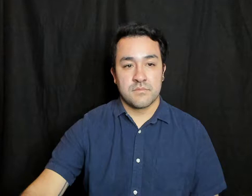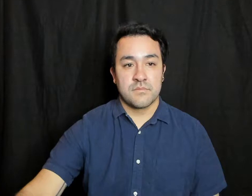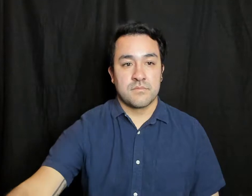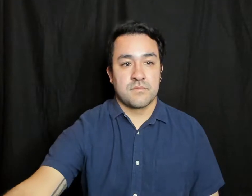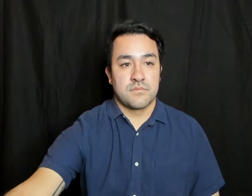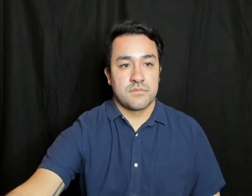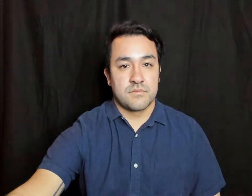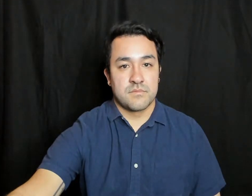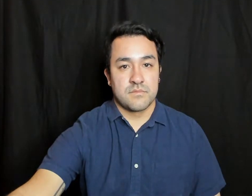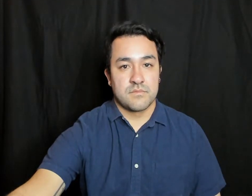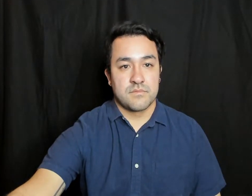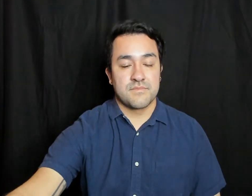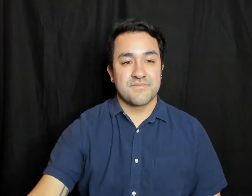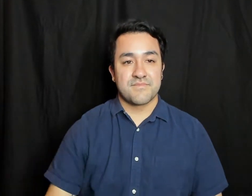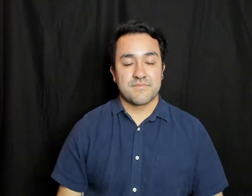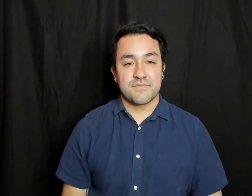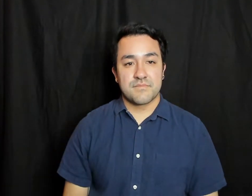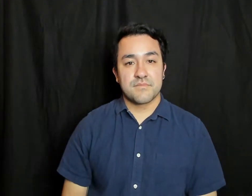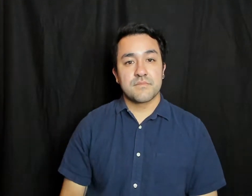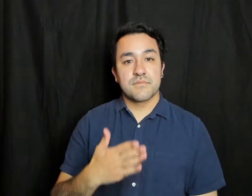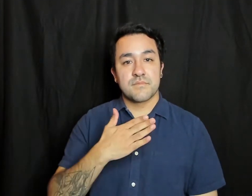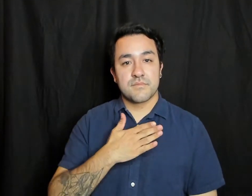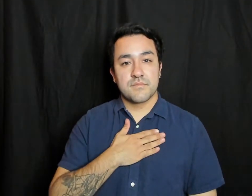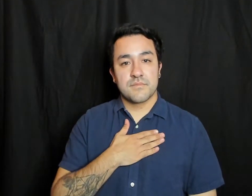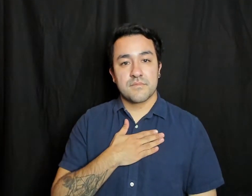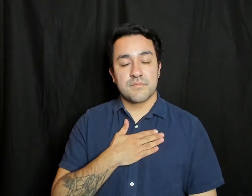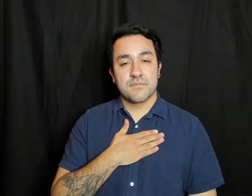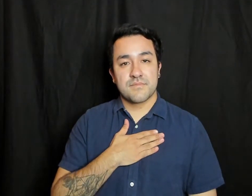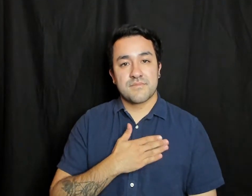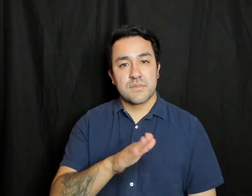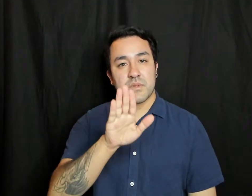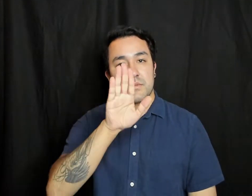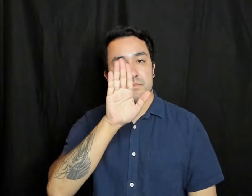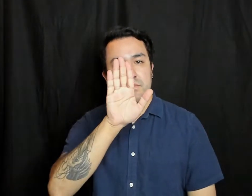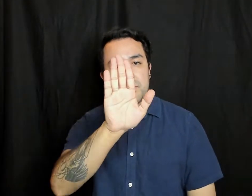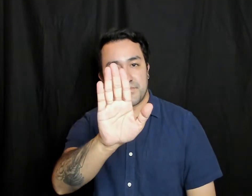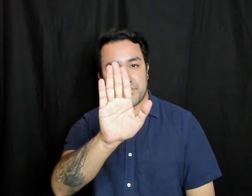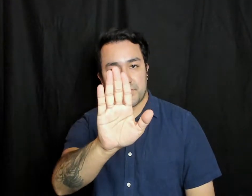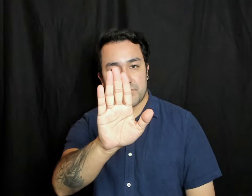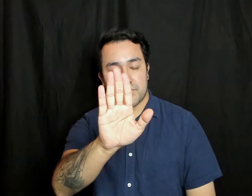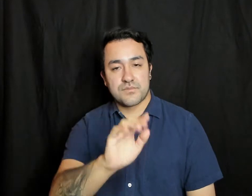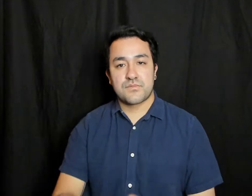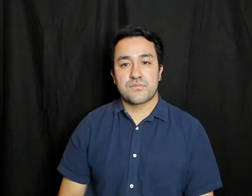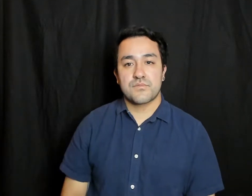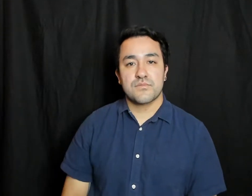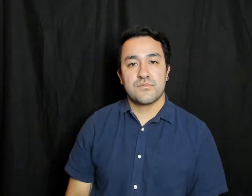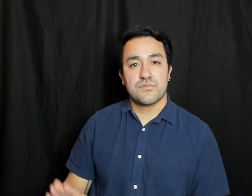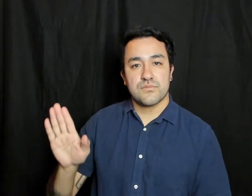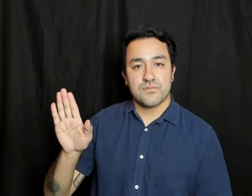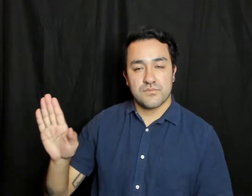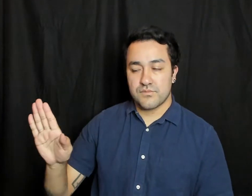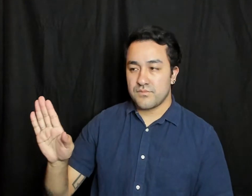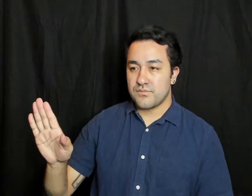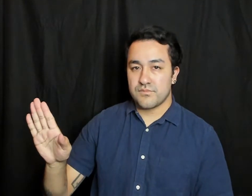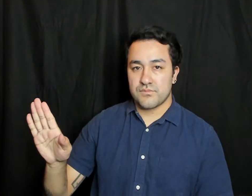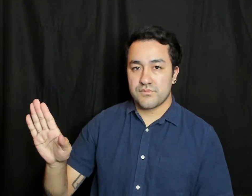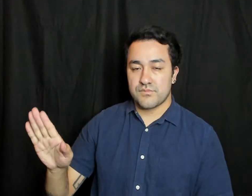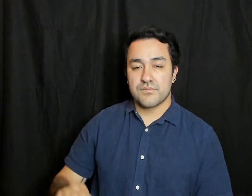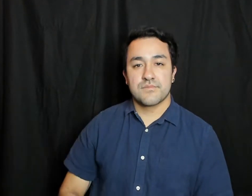THE TOP LINE IS ASL GLOSS The bottom line is the English translation. (self) My; Mine (partner) Yours (person) His; Hers; Theirs; Its